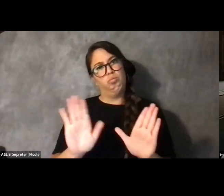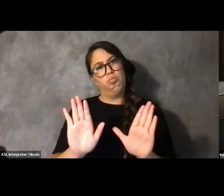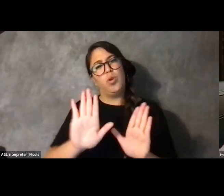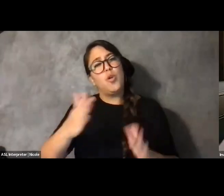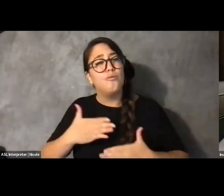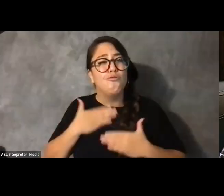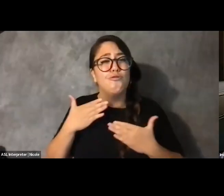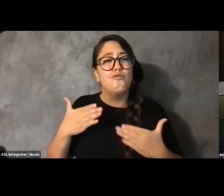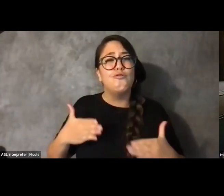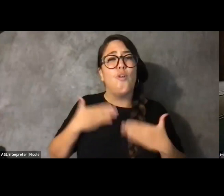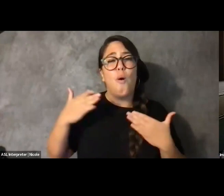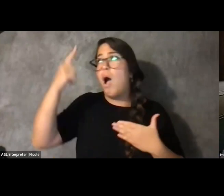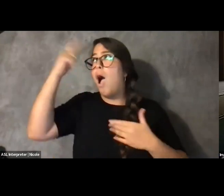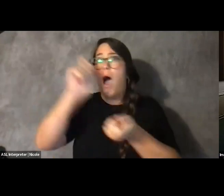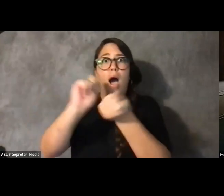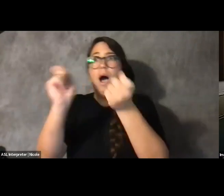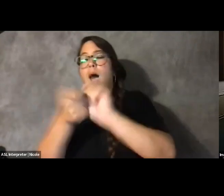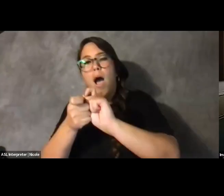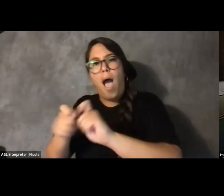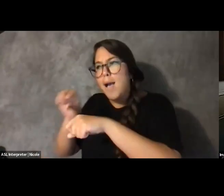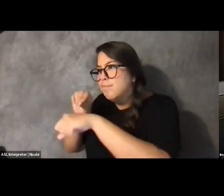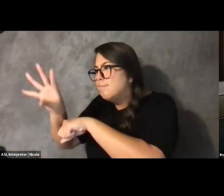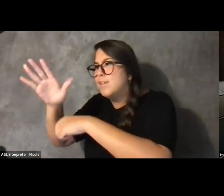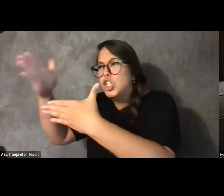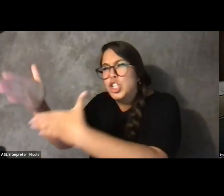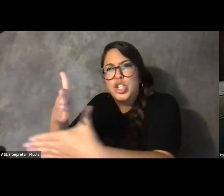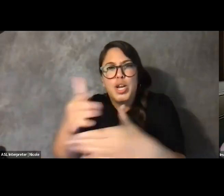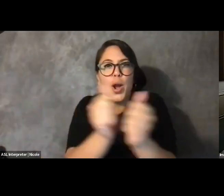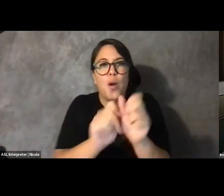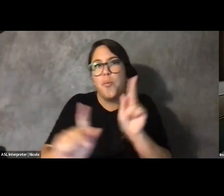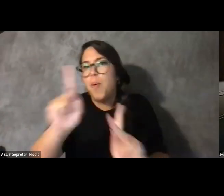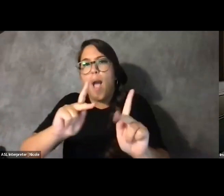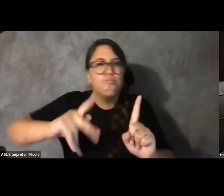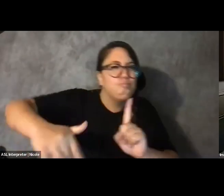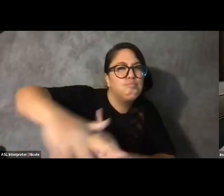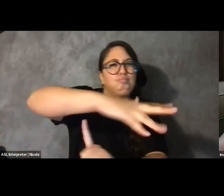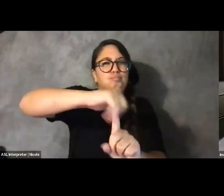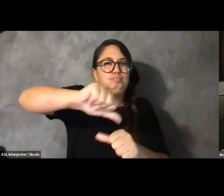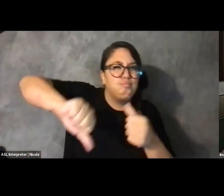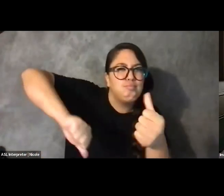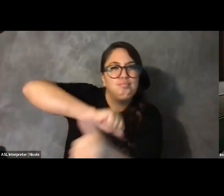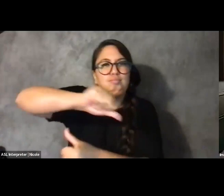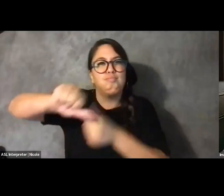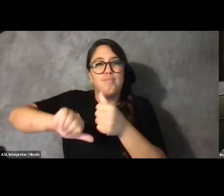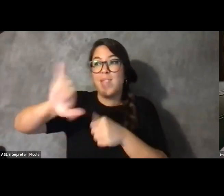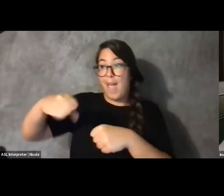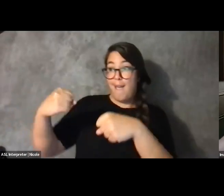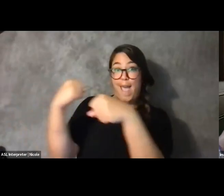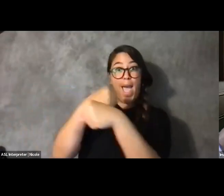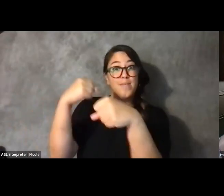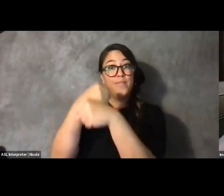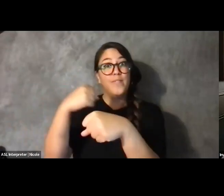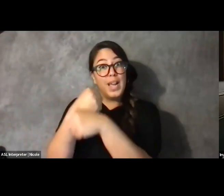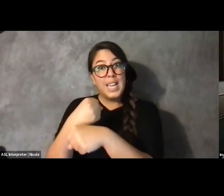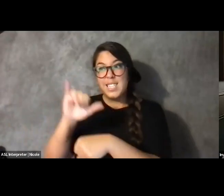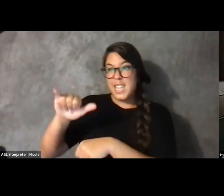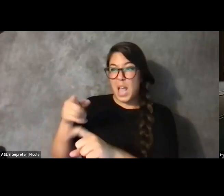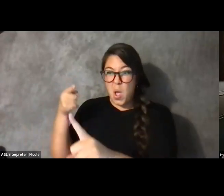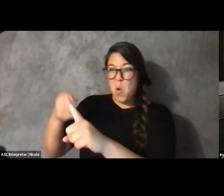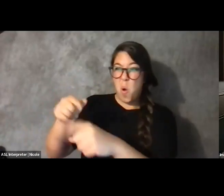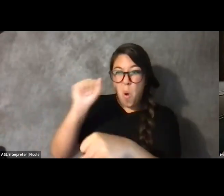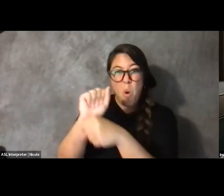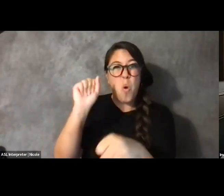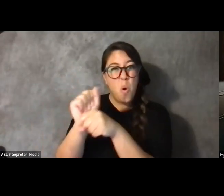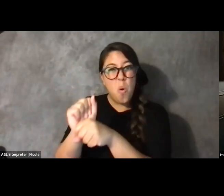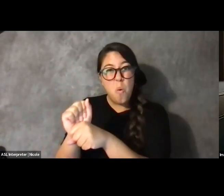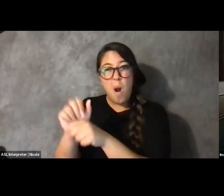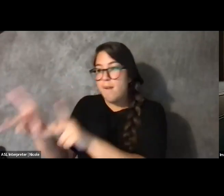Utilize the advocacy itself to build, to have fun, to create joy, because that matters too.